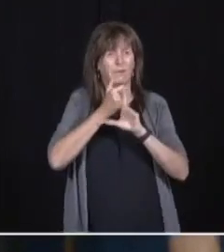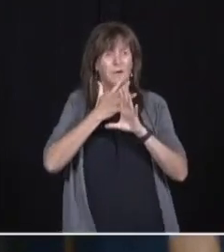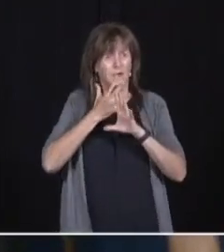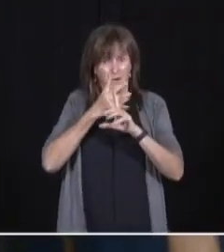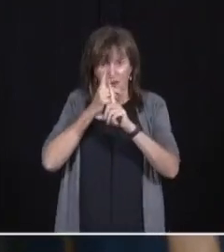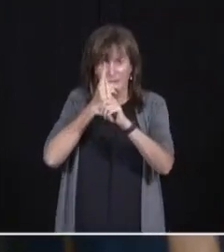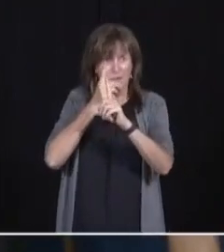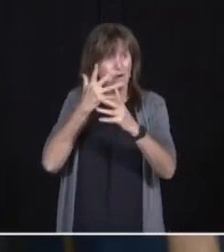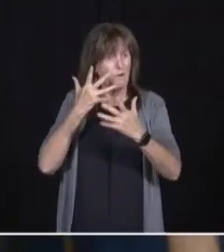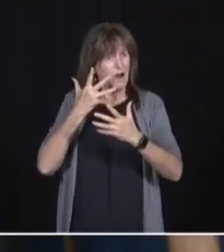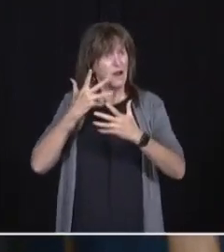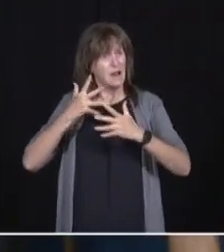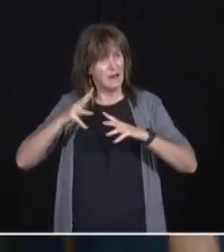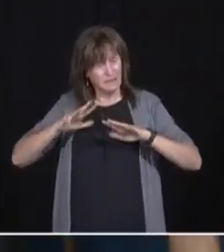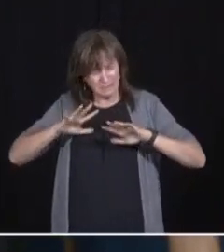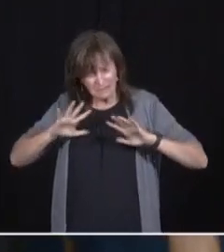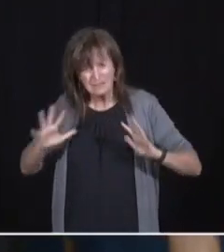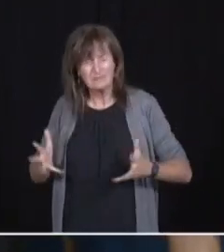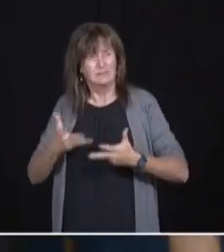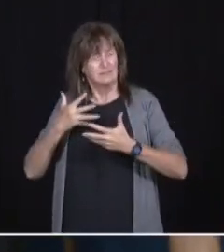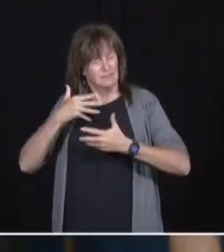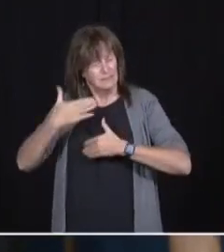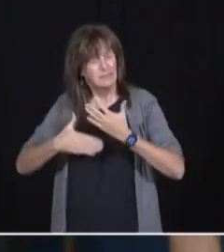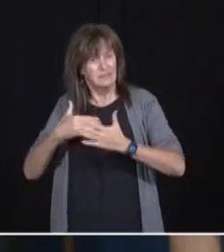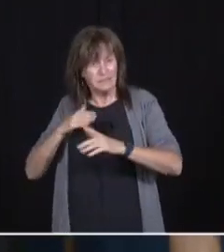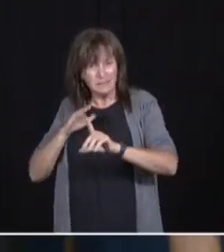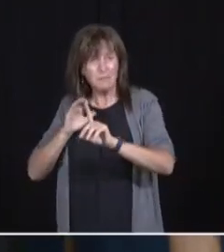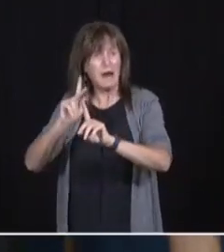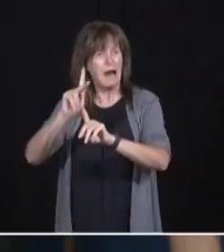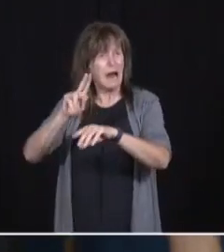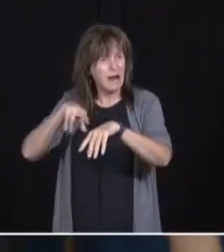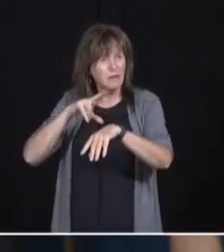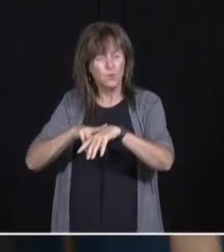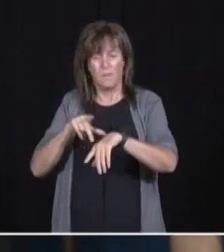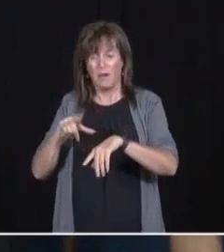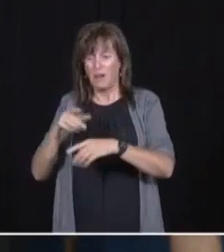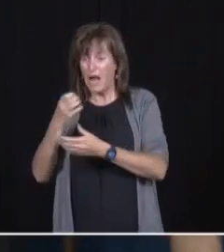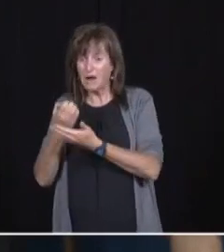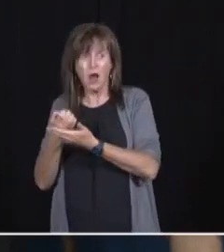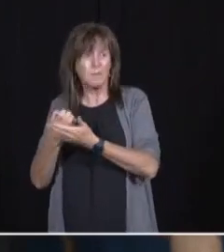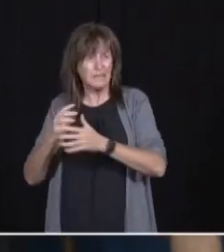The economic impacts of this virus had been felt in every corner of Ontario. Every community has been hit.